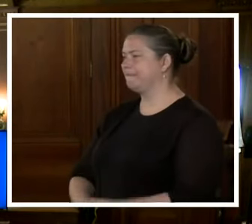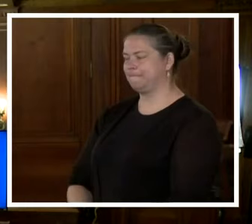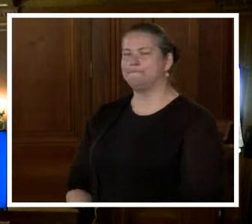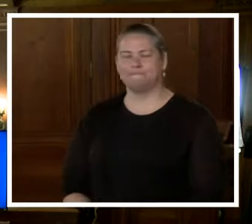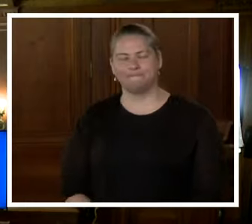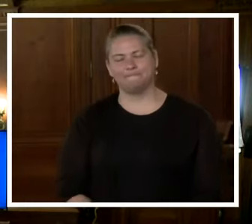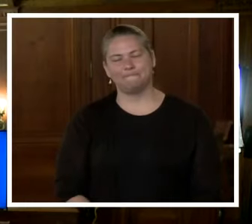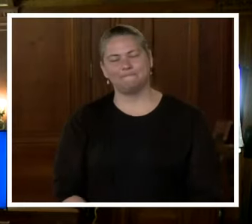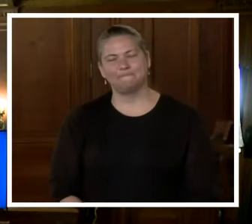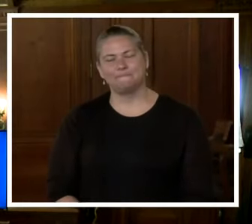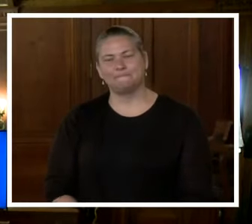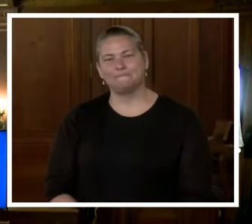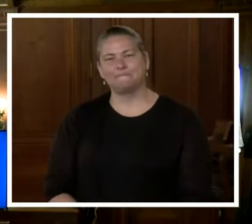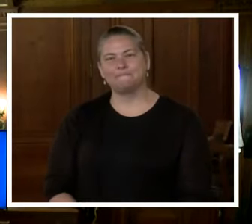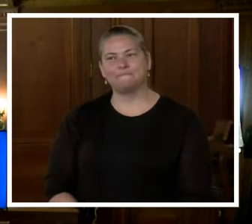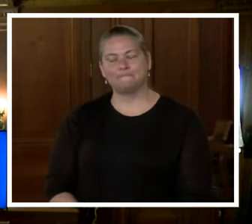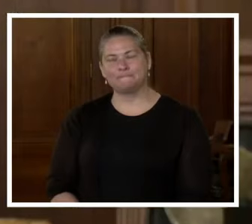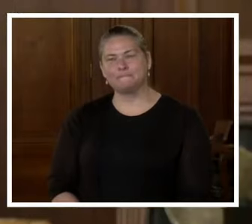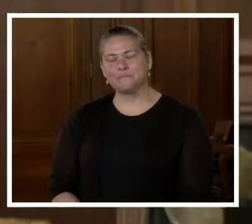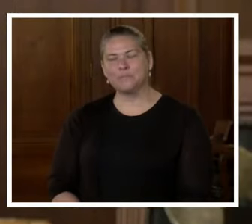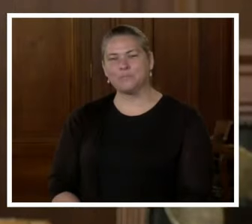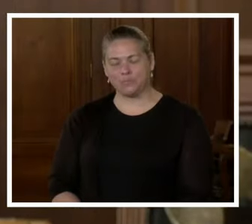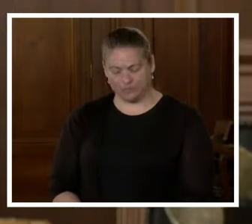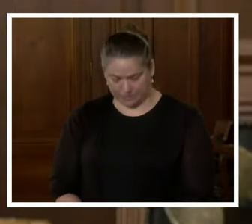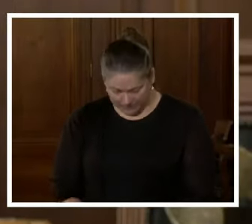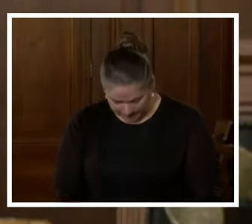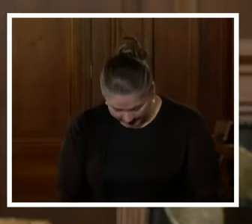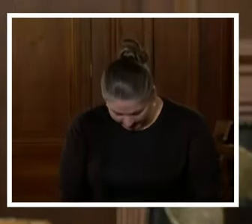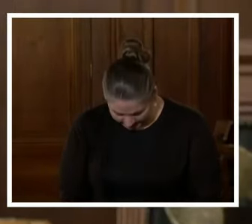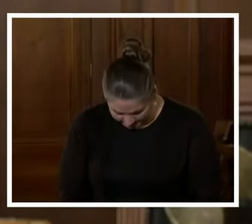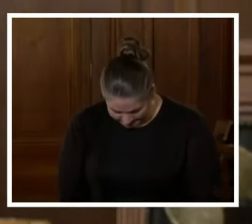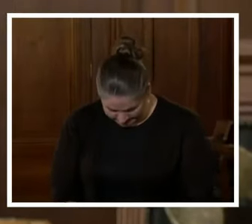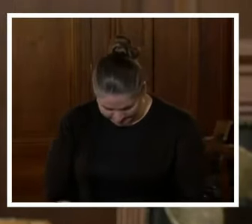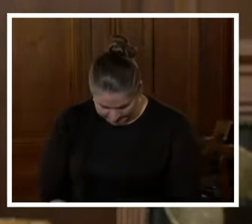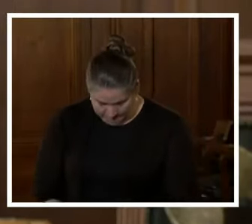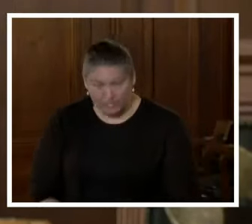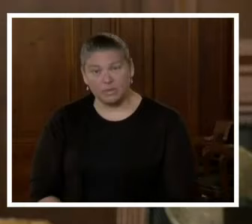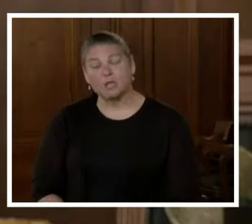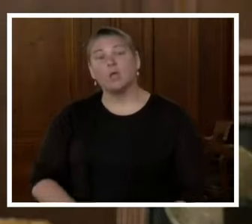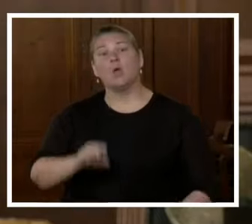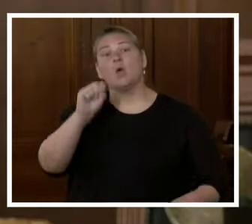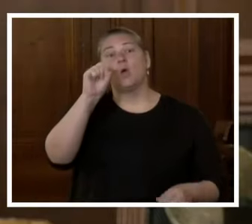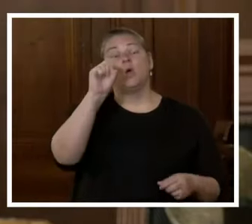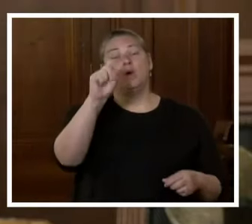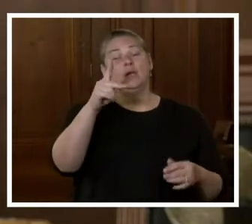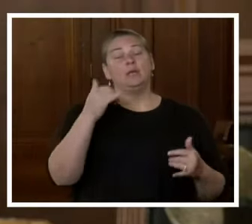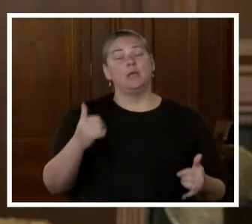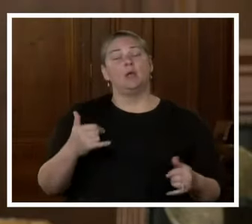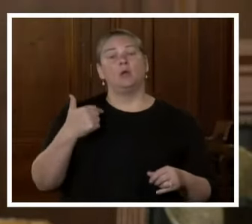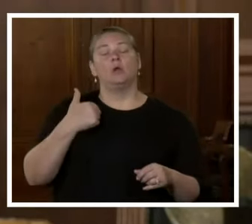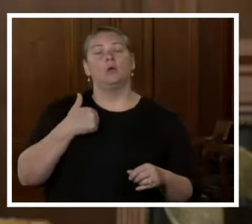THIS AND THERE ARE DIFFERENT HEARINGS OUT THERE, ABOUT IT HIT ME TODAY THAT IF WE CAN DO THIS,